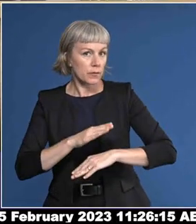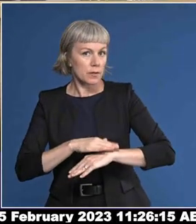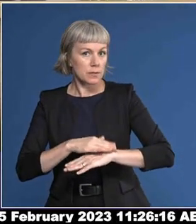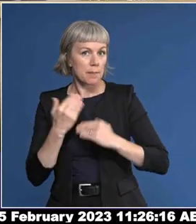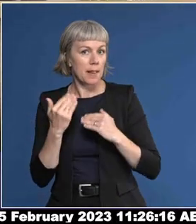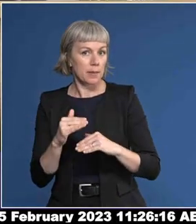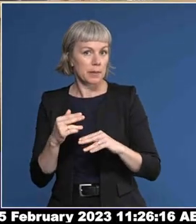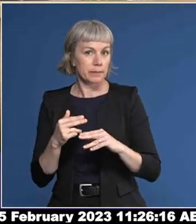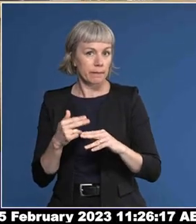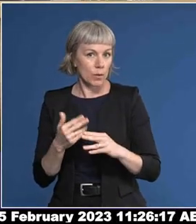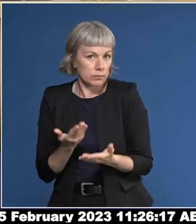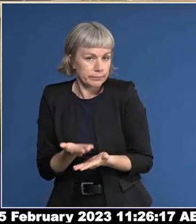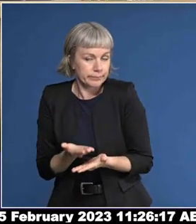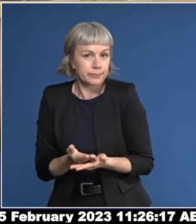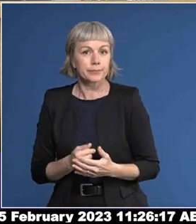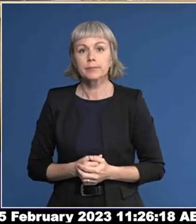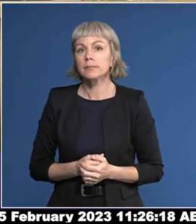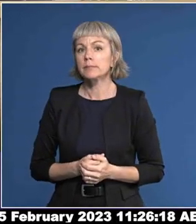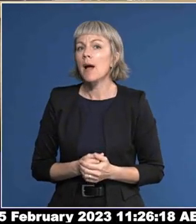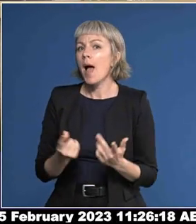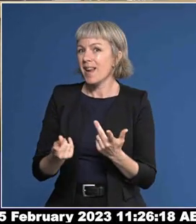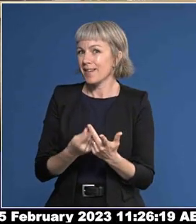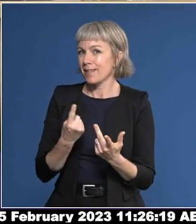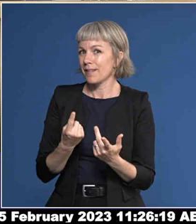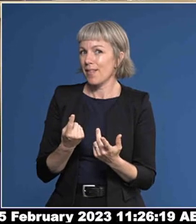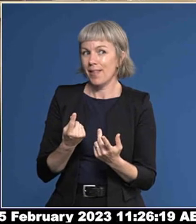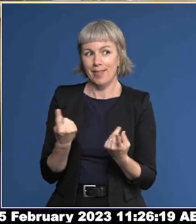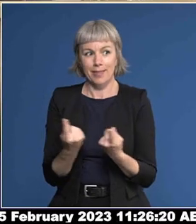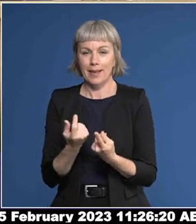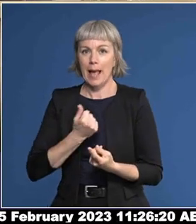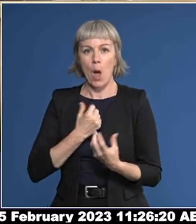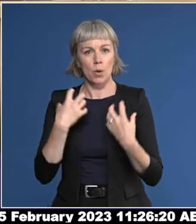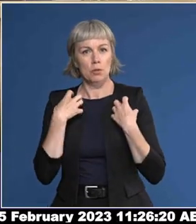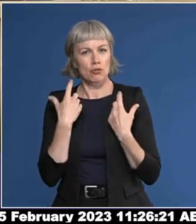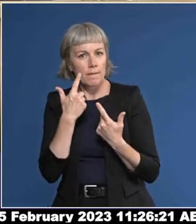Commission, and this concerns the retention and casualisation of the workforce.